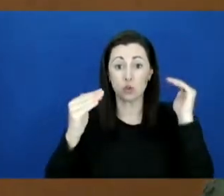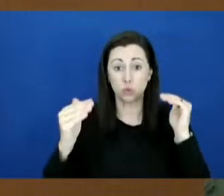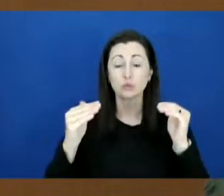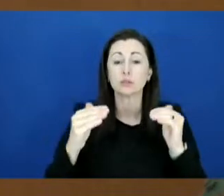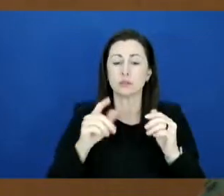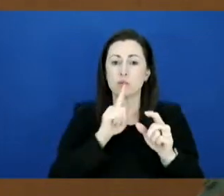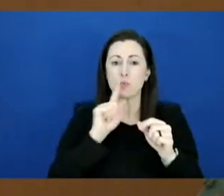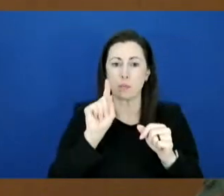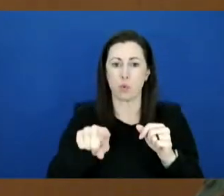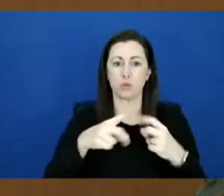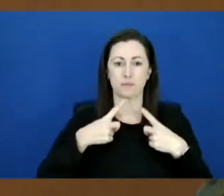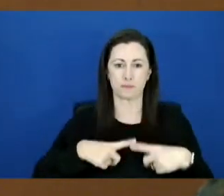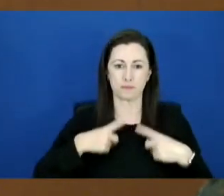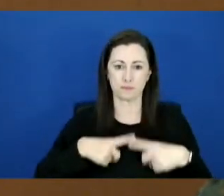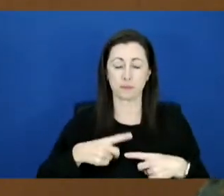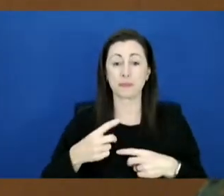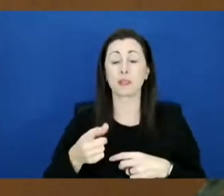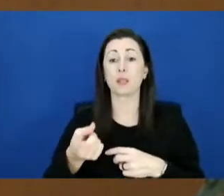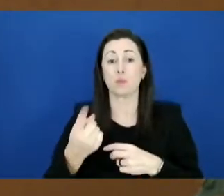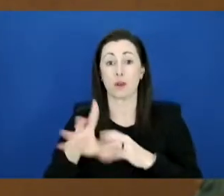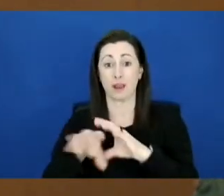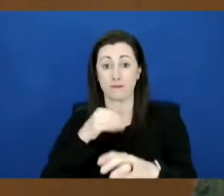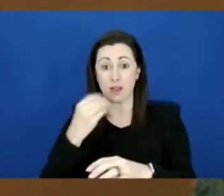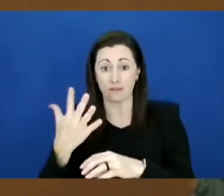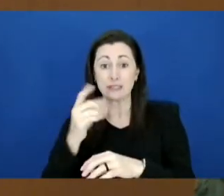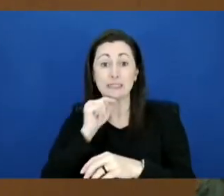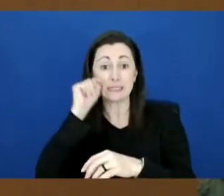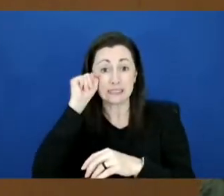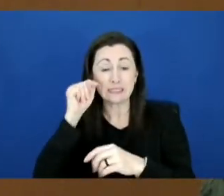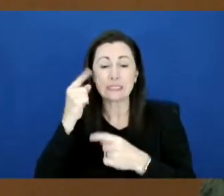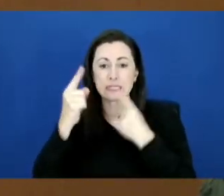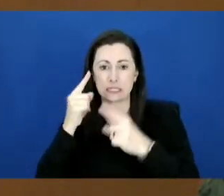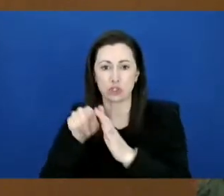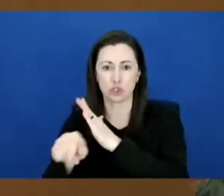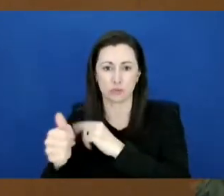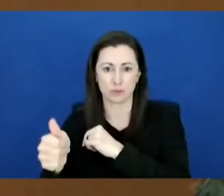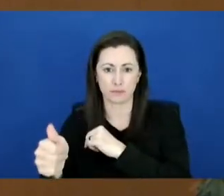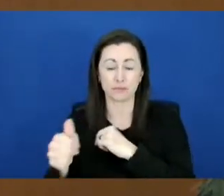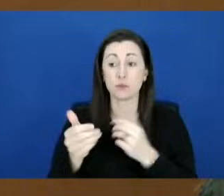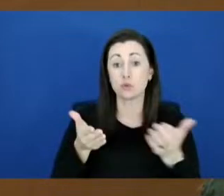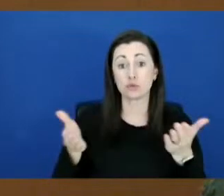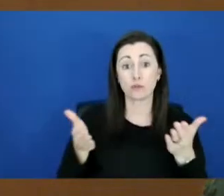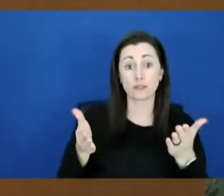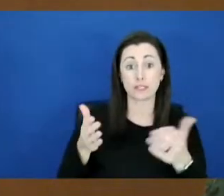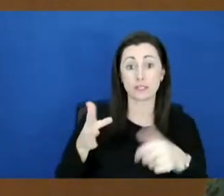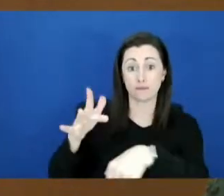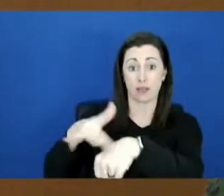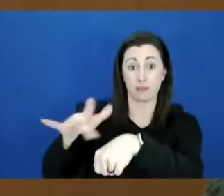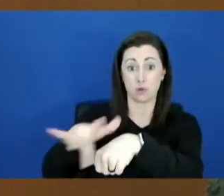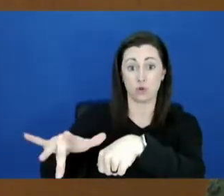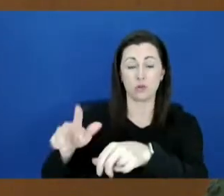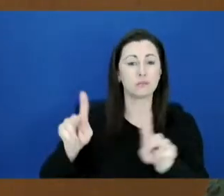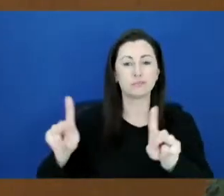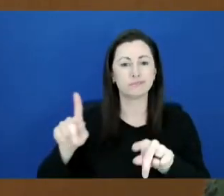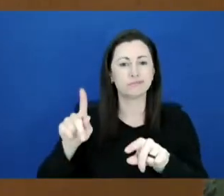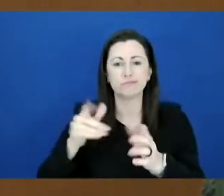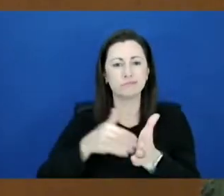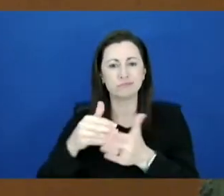IN FIVE ADULTS REPORT DIAGNOSIS OF DEPRESSION AND ONE IN FIVE